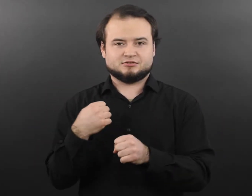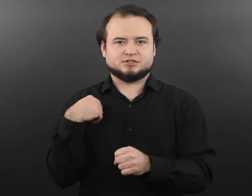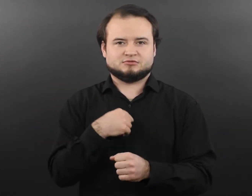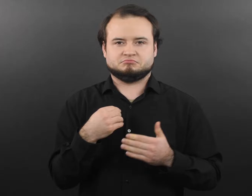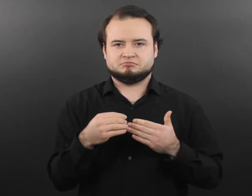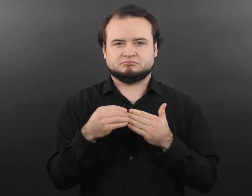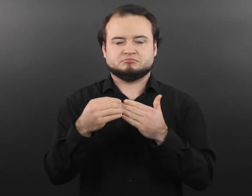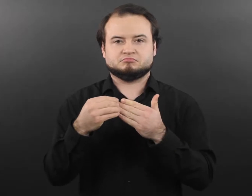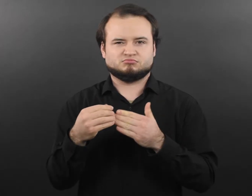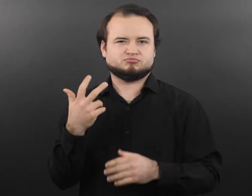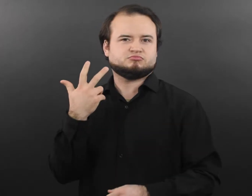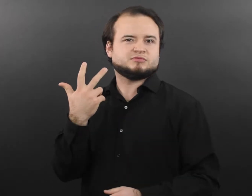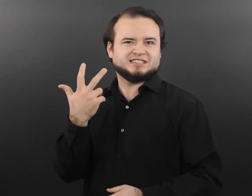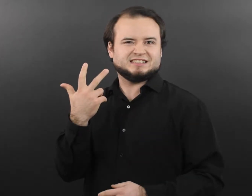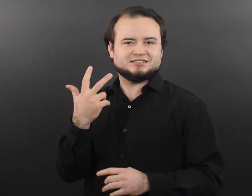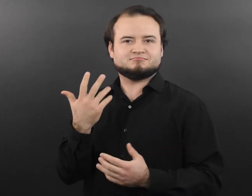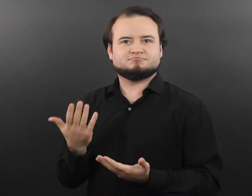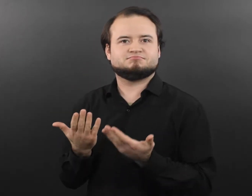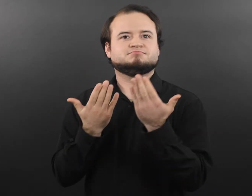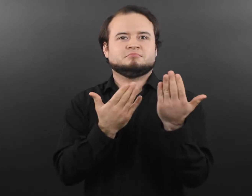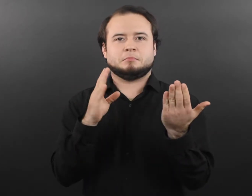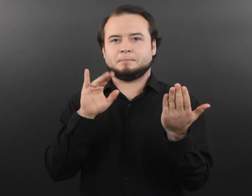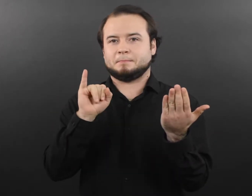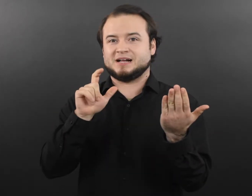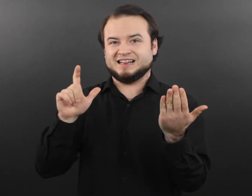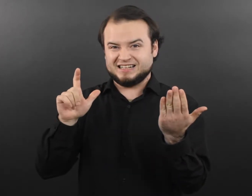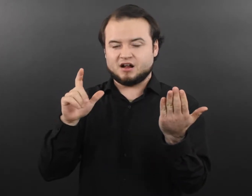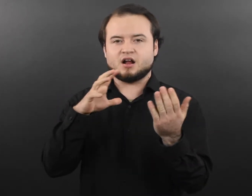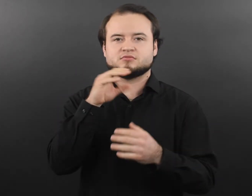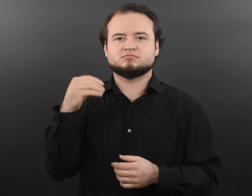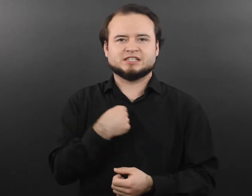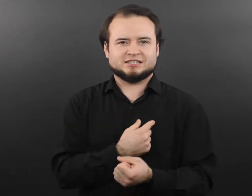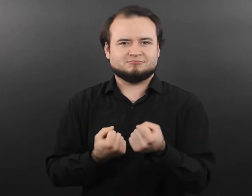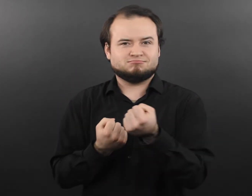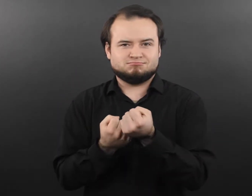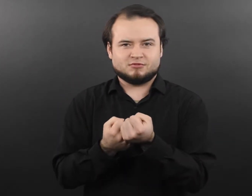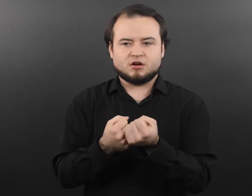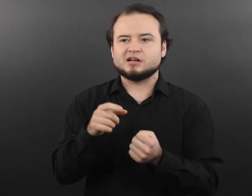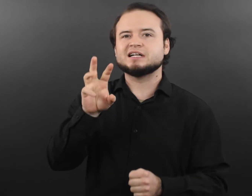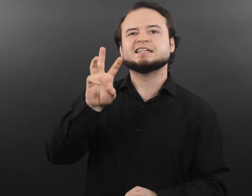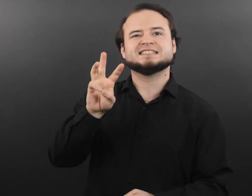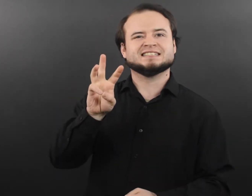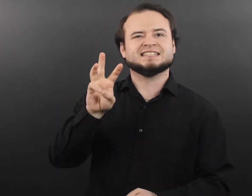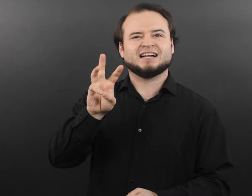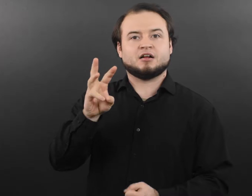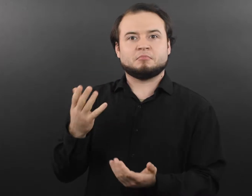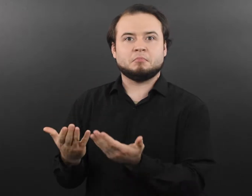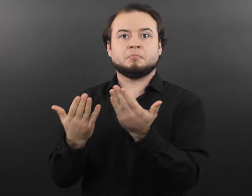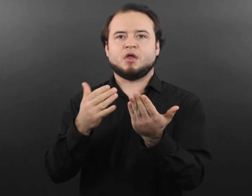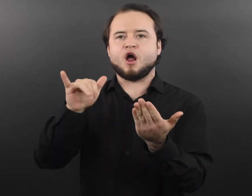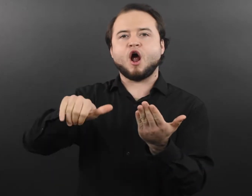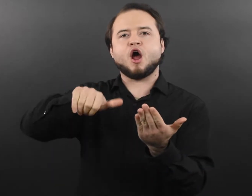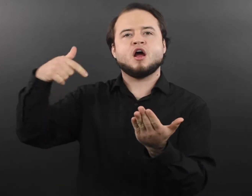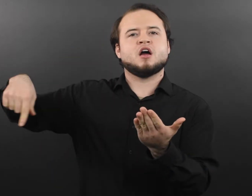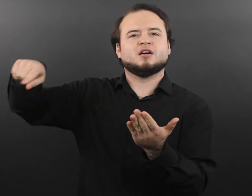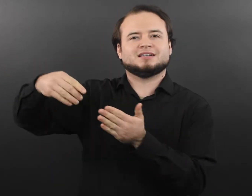This year we are leading up to three bills and supporting six bills led by others.